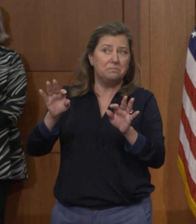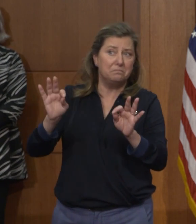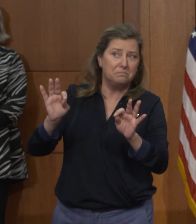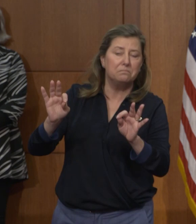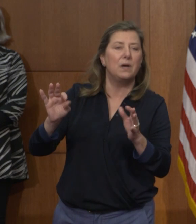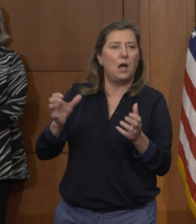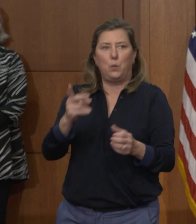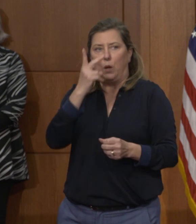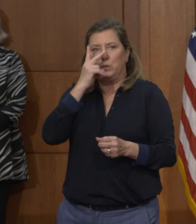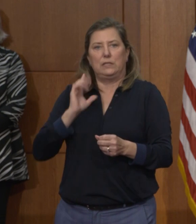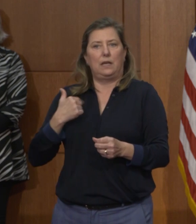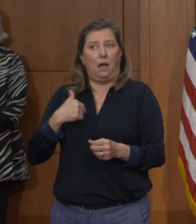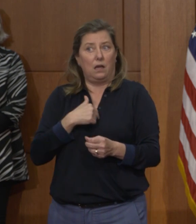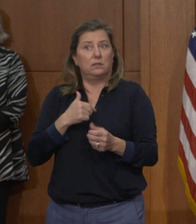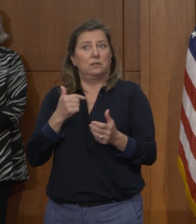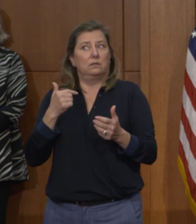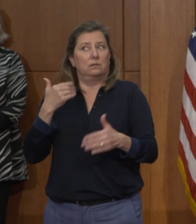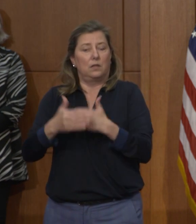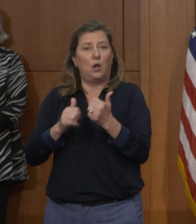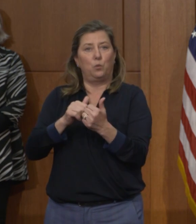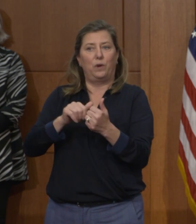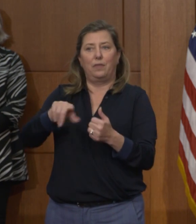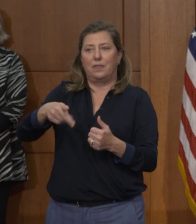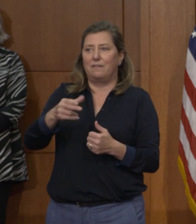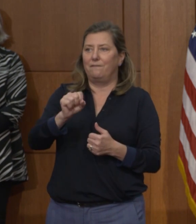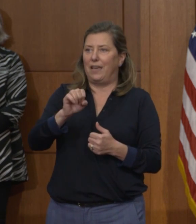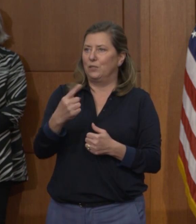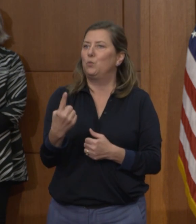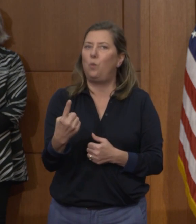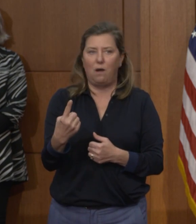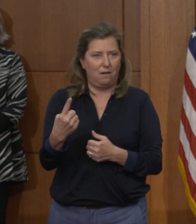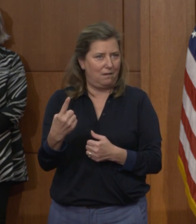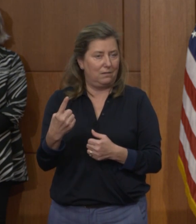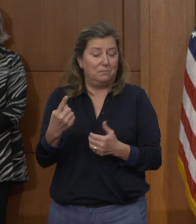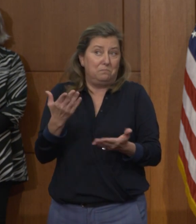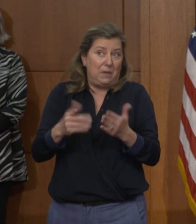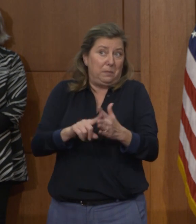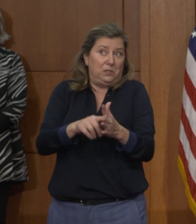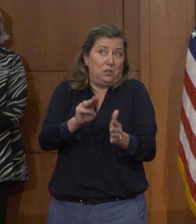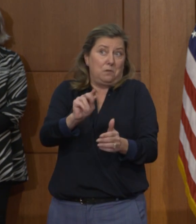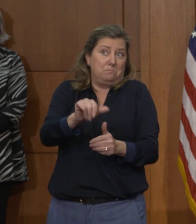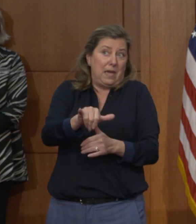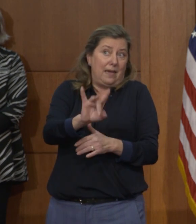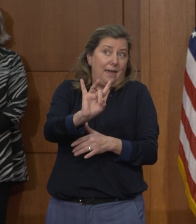hospitals will be allowed to do elective surgeries a week from the day, which is may the first, if our numbers will continue, uh,